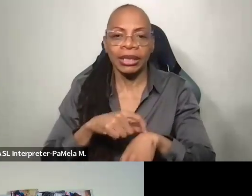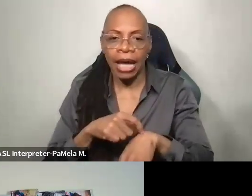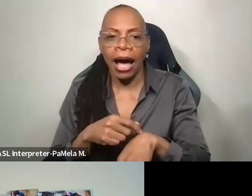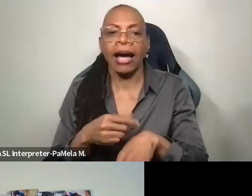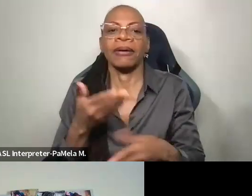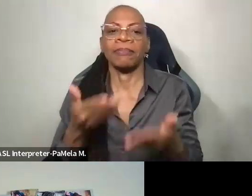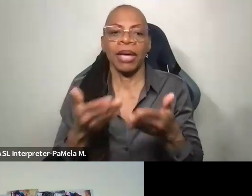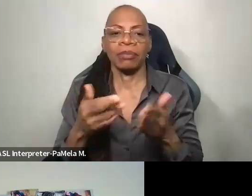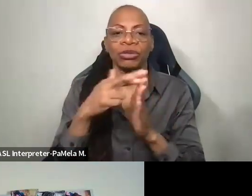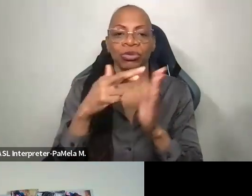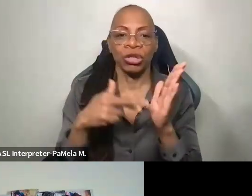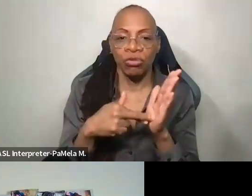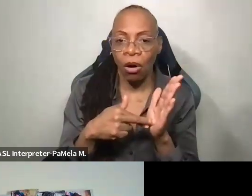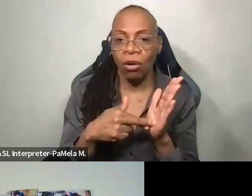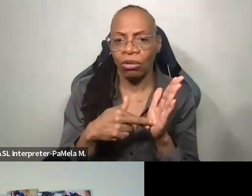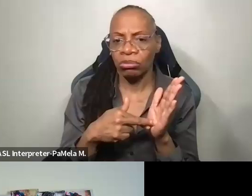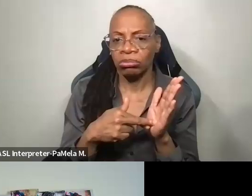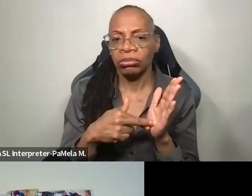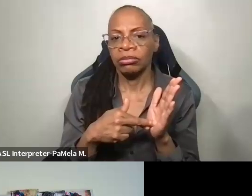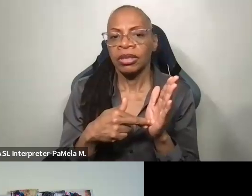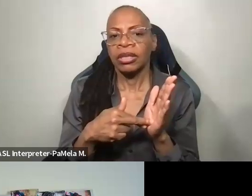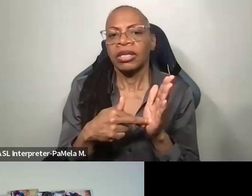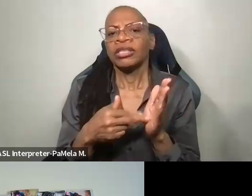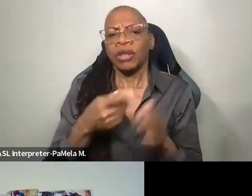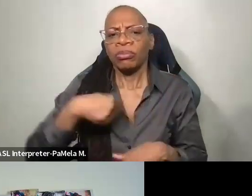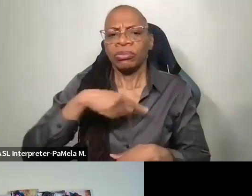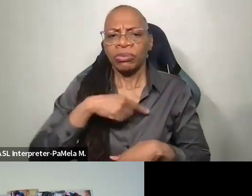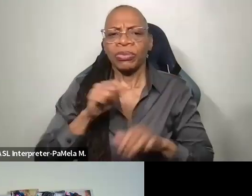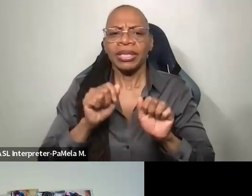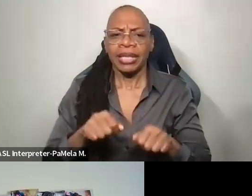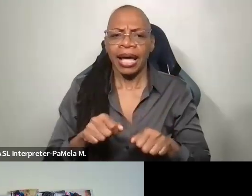how you spend your PATH grant funds on staff time.